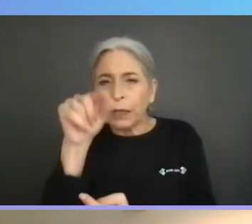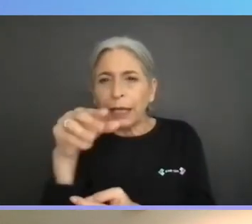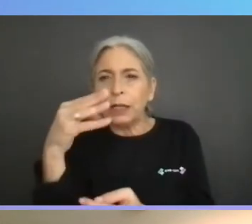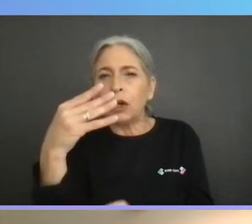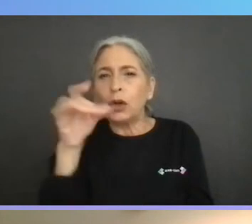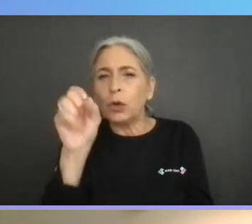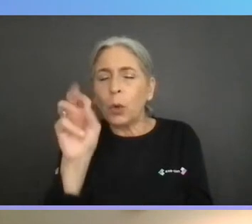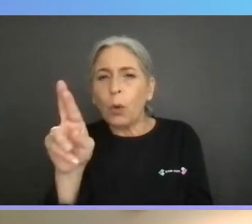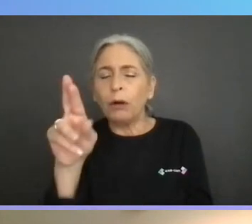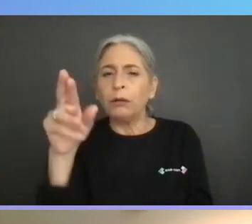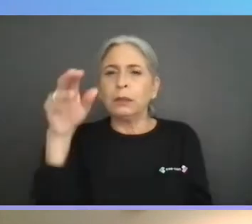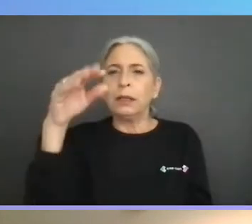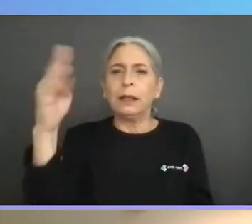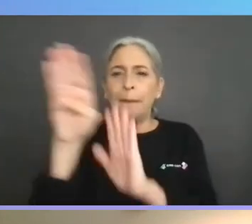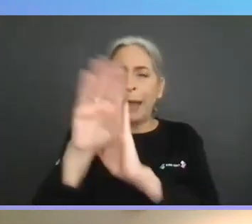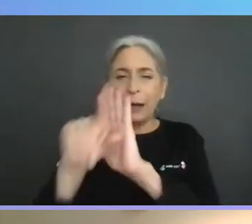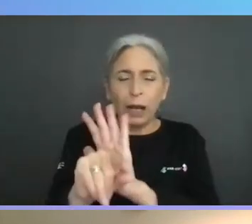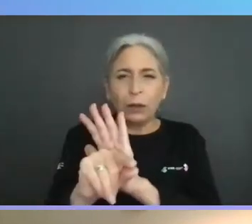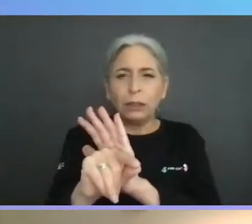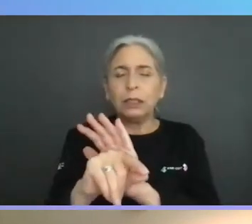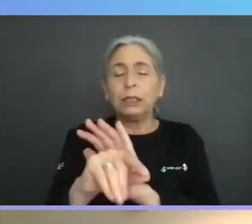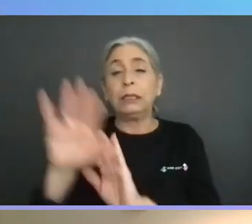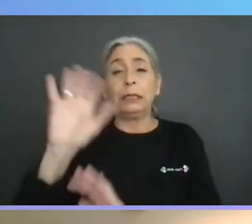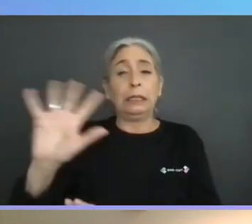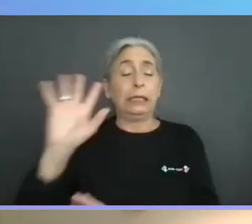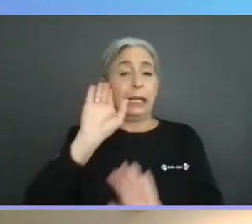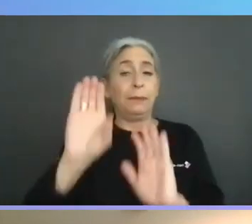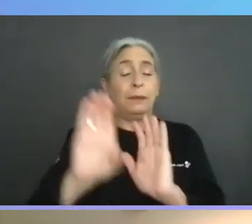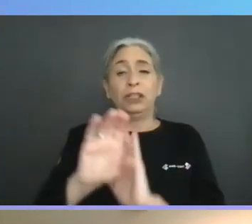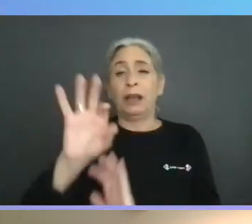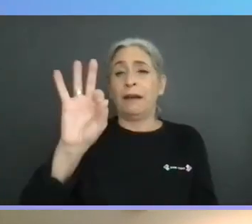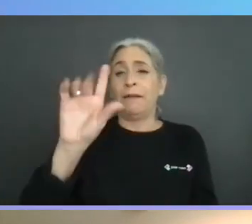an image of a floppy disk. And to the right is text that says